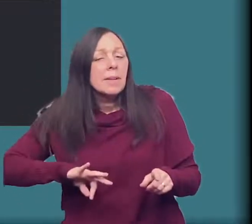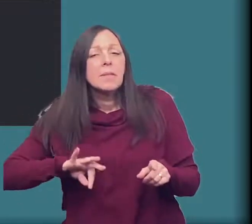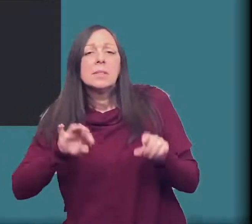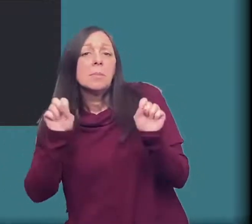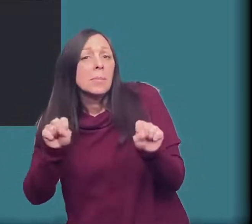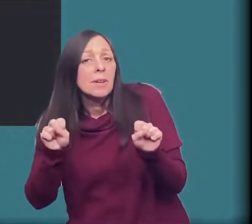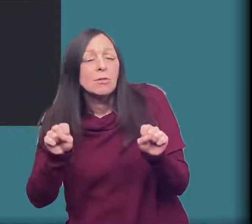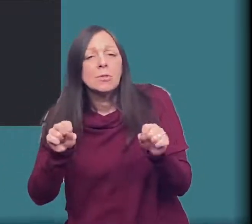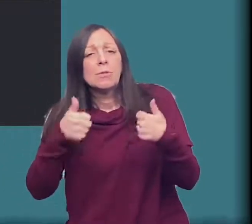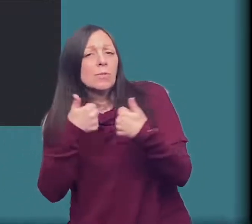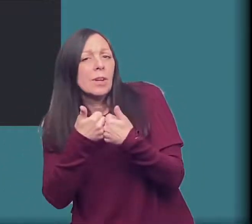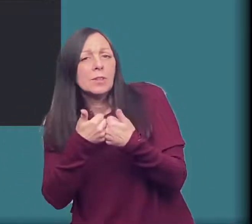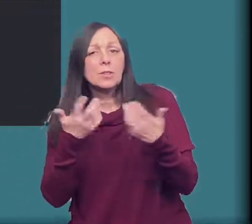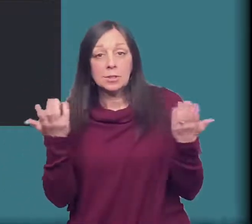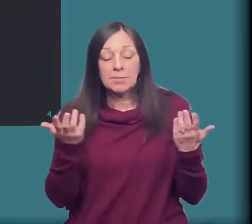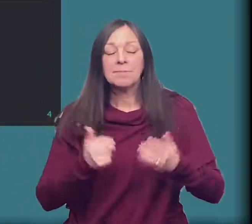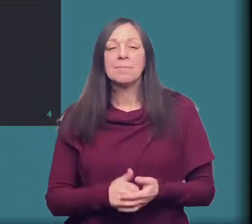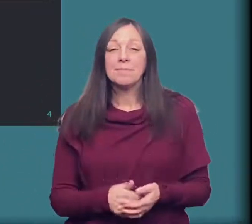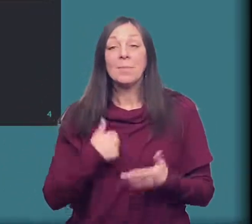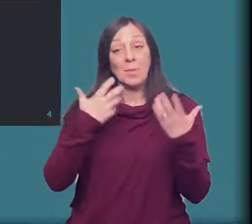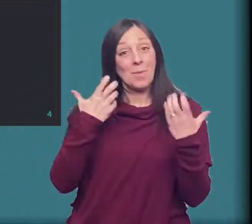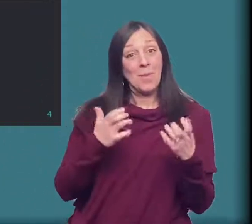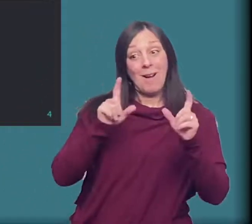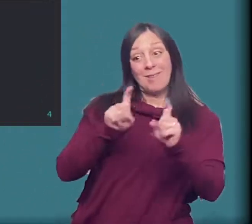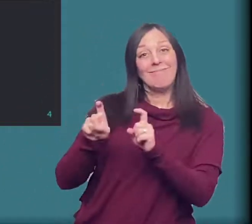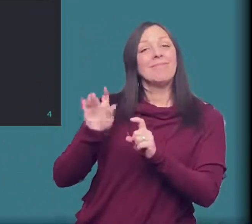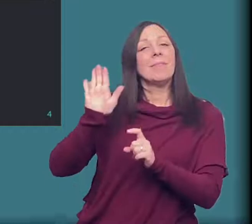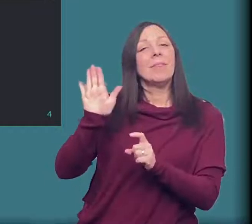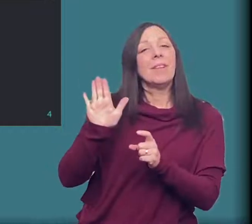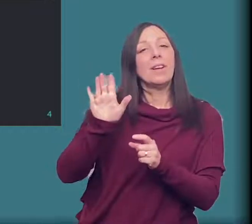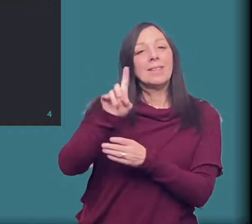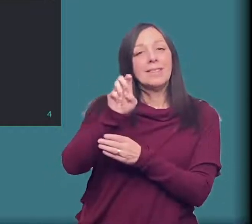to participants and conduct formative semi structured interviews exploring their perceptions